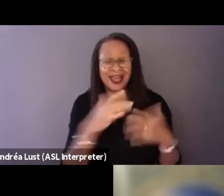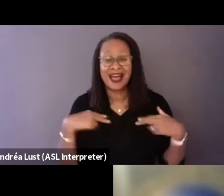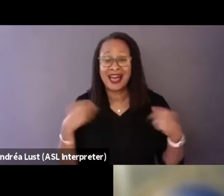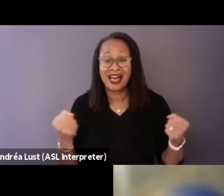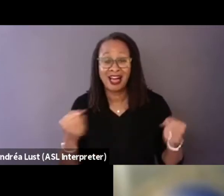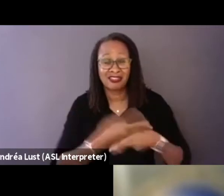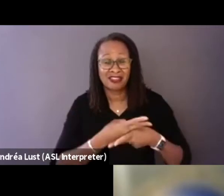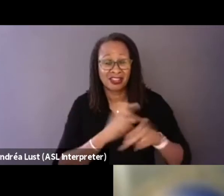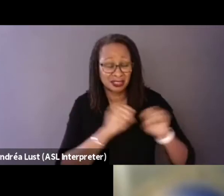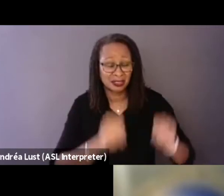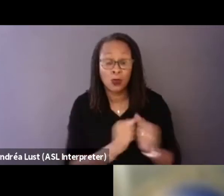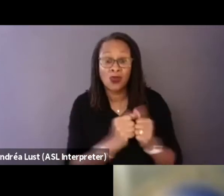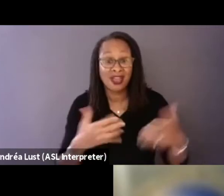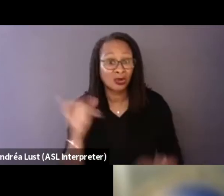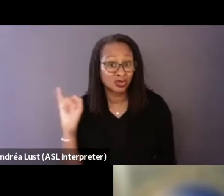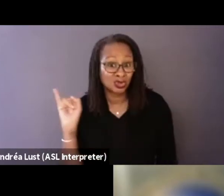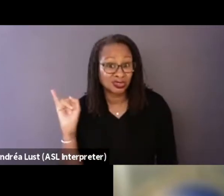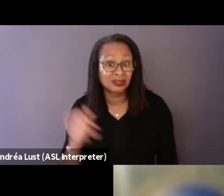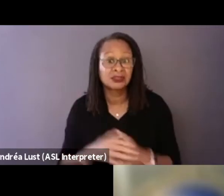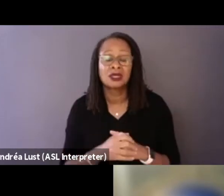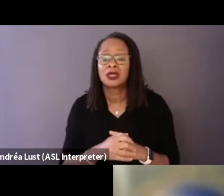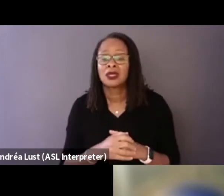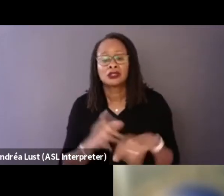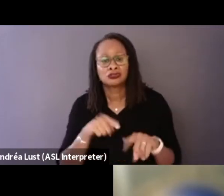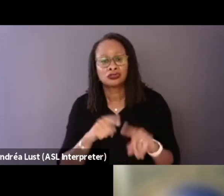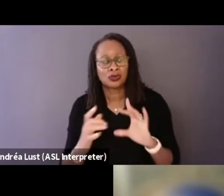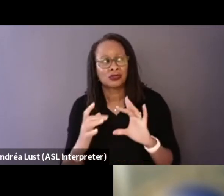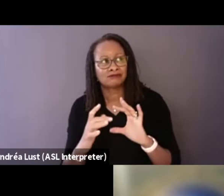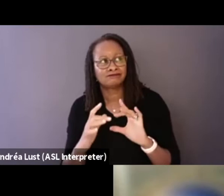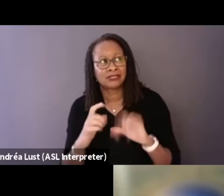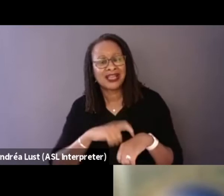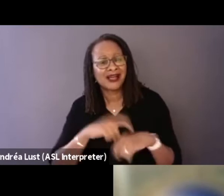at a time when the conversation around access to healthcare